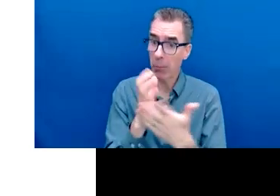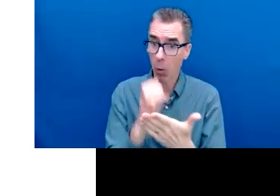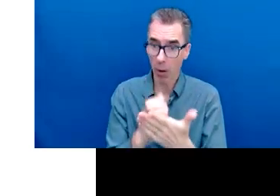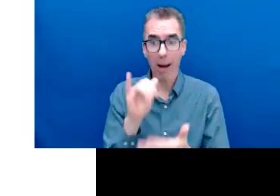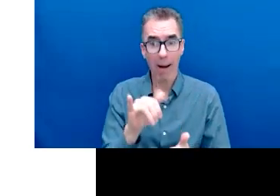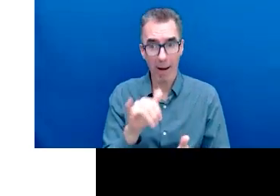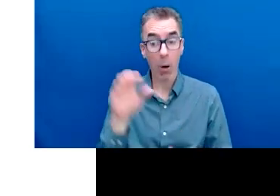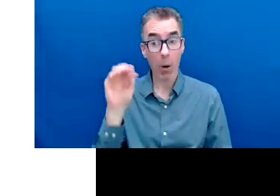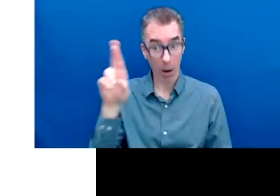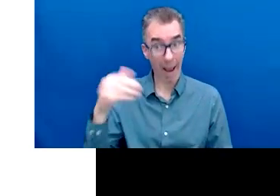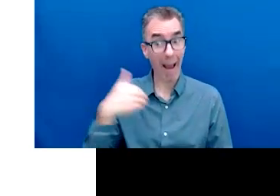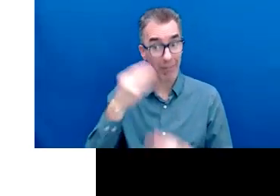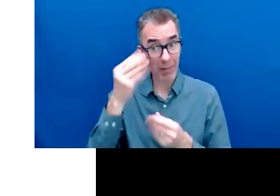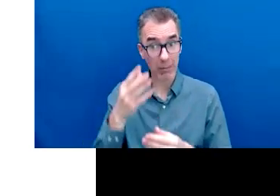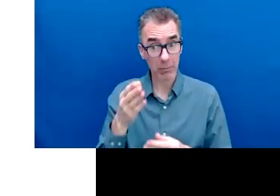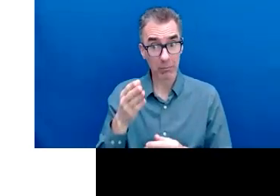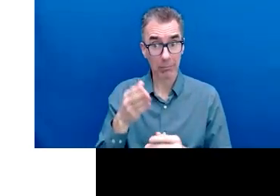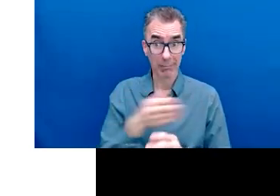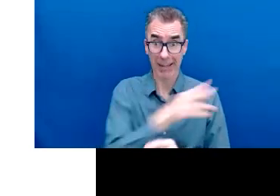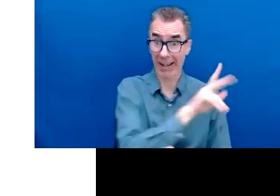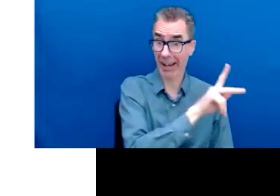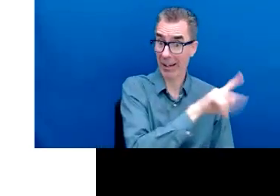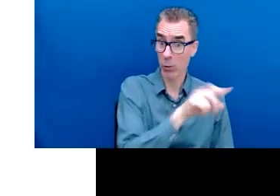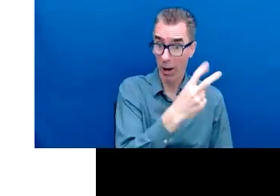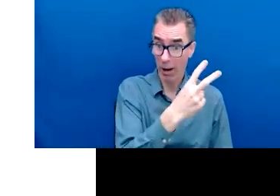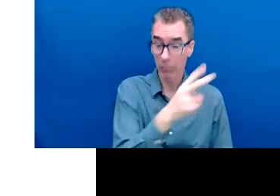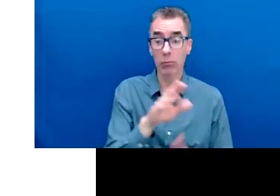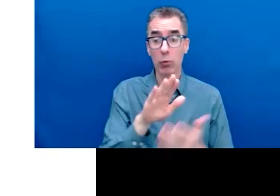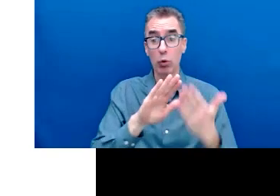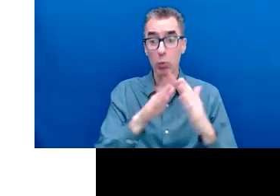from K-12 to community college to graduate level.